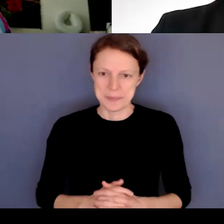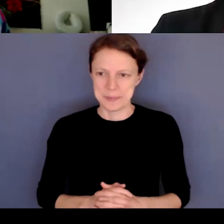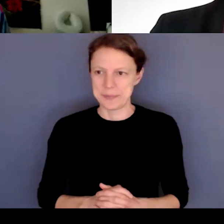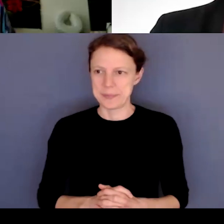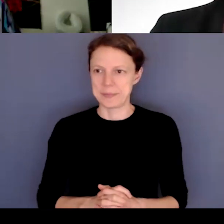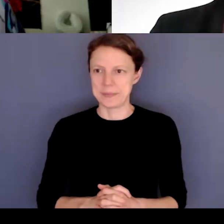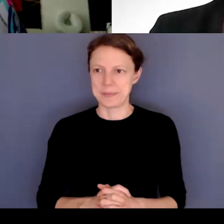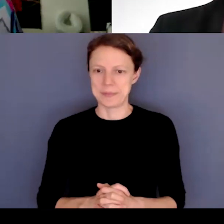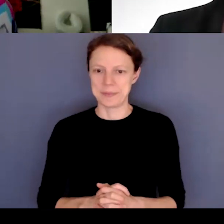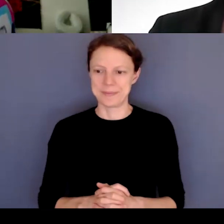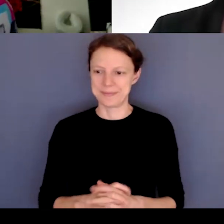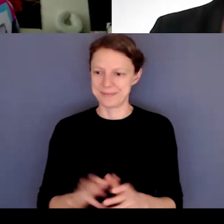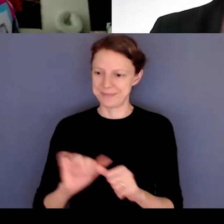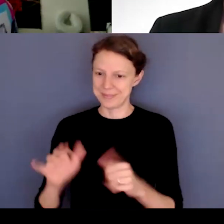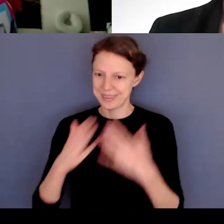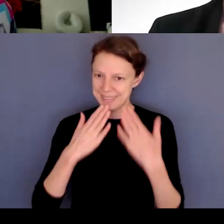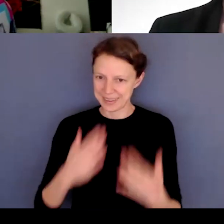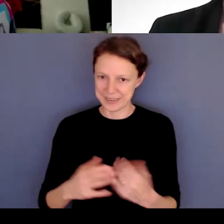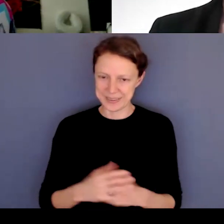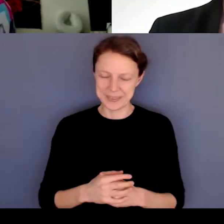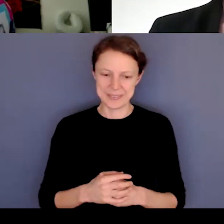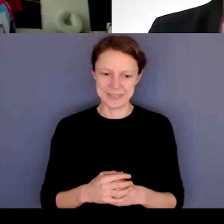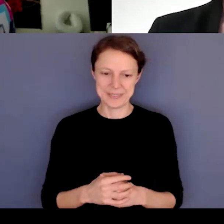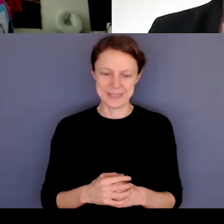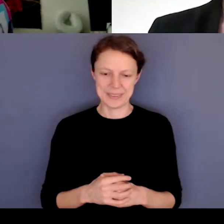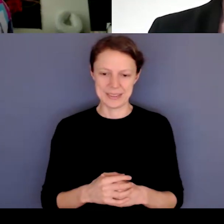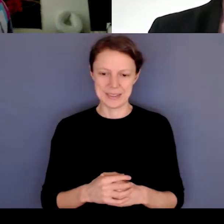Yeah, brilliant. Thank you so much. And with that in mind,